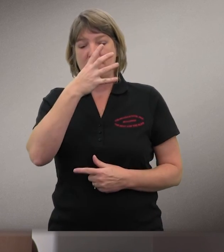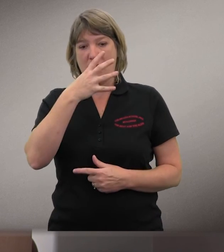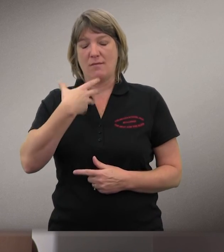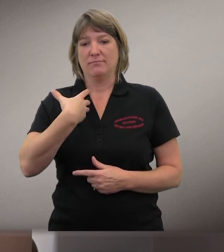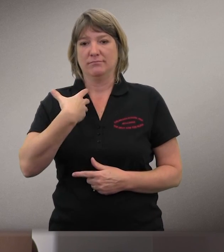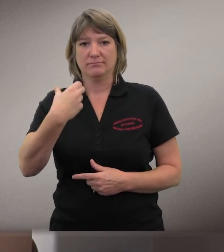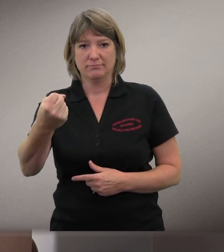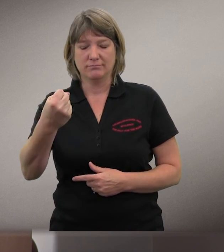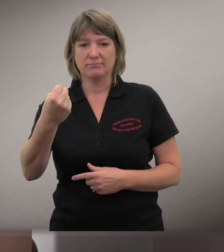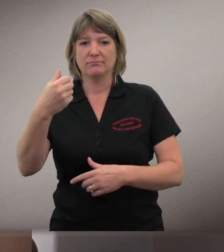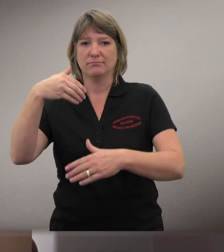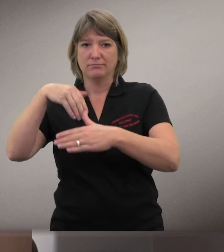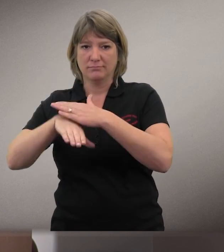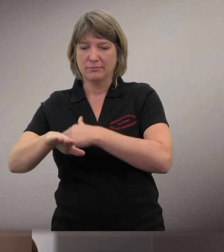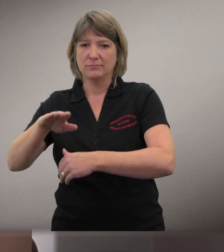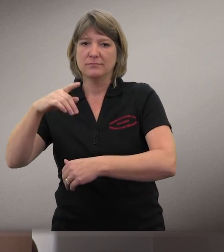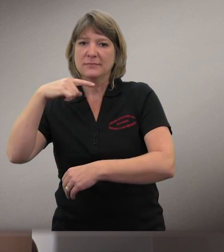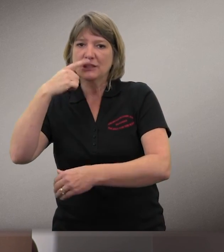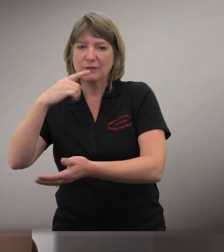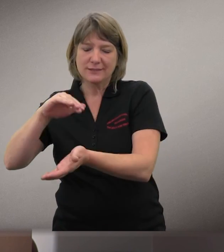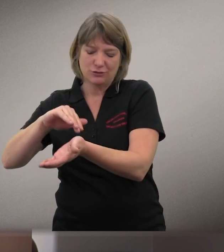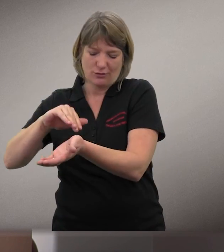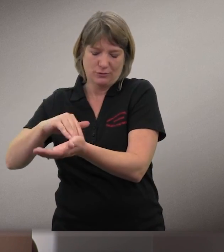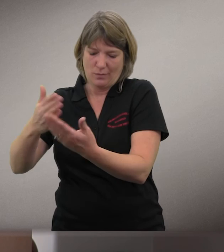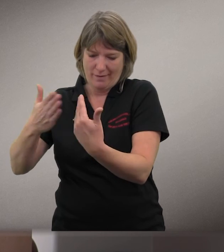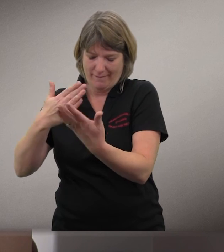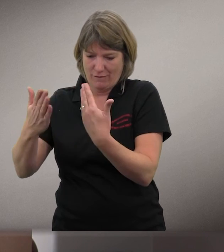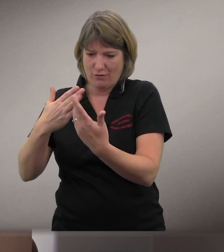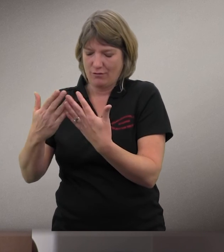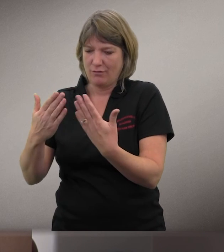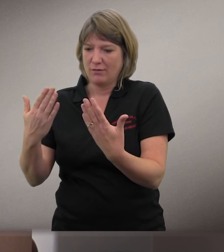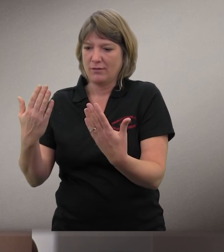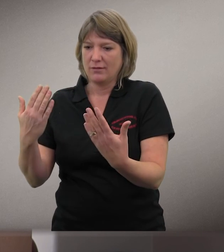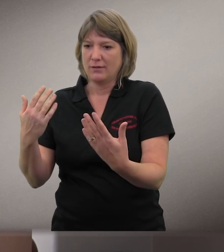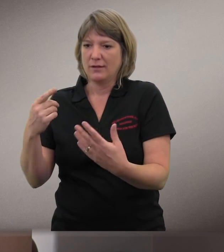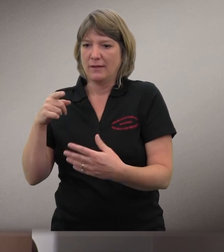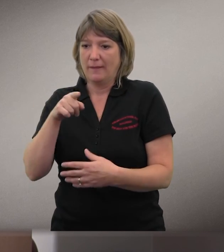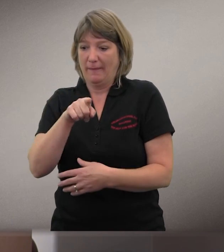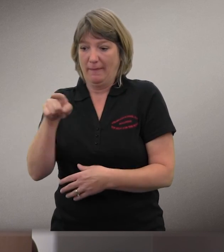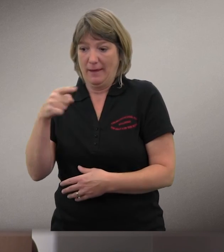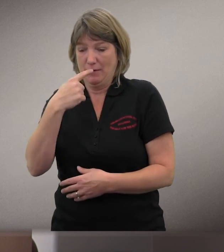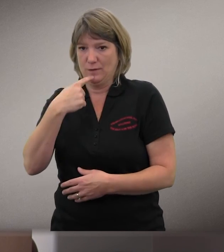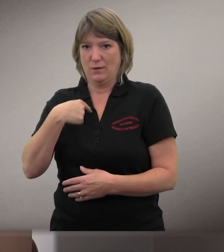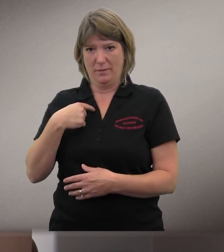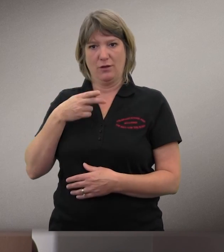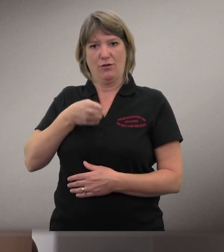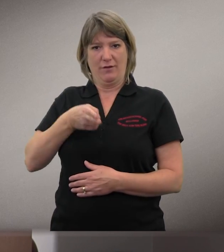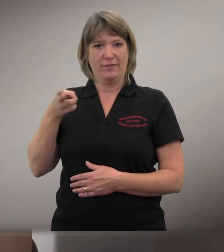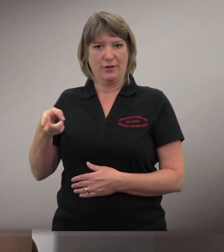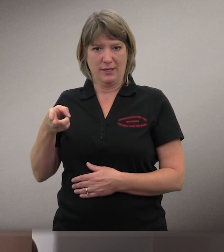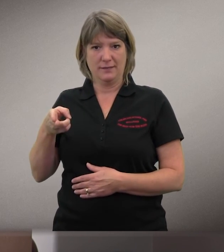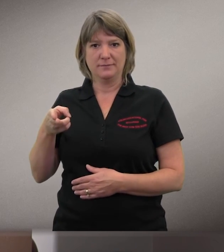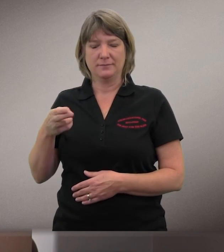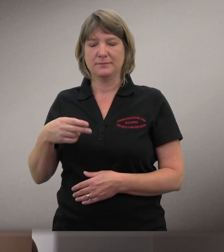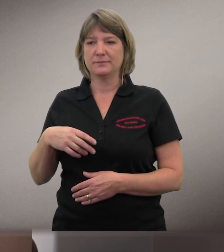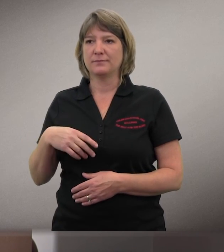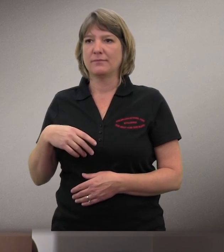So my mom took me into the hearing doctor and they told me, that I was hard of hearing.